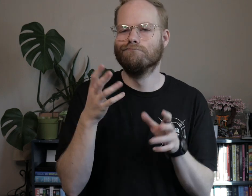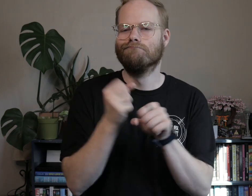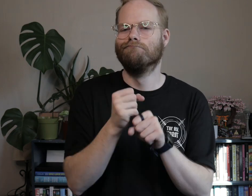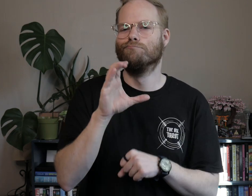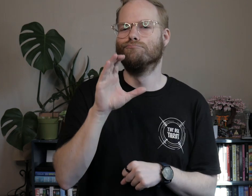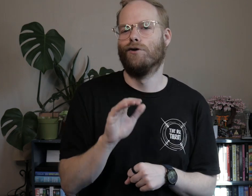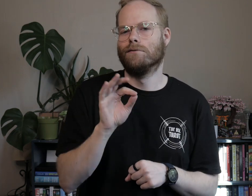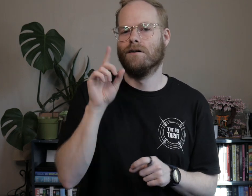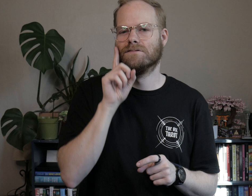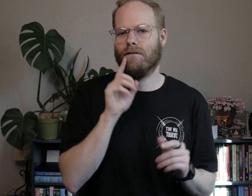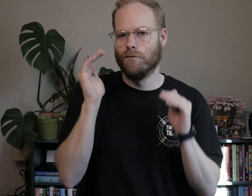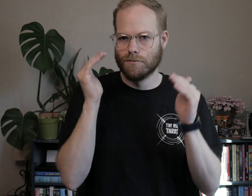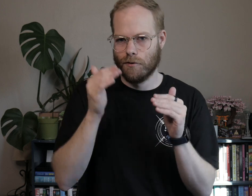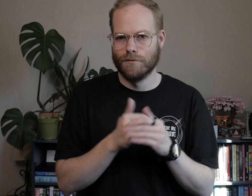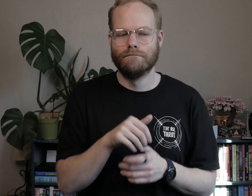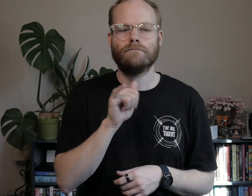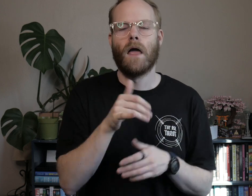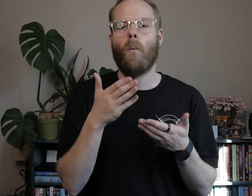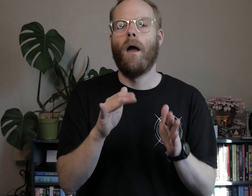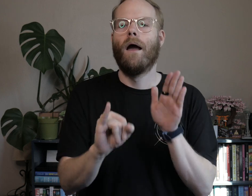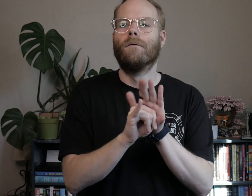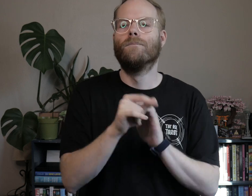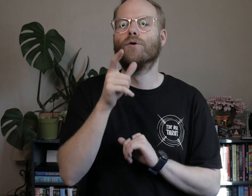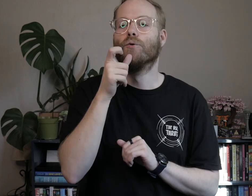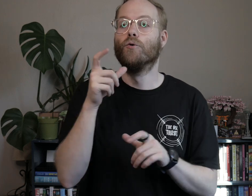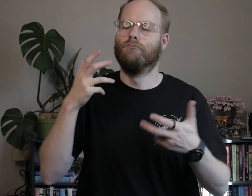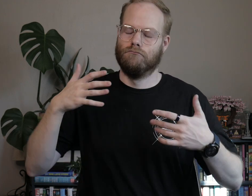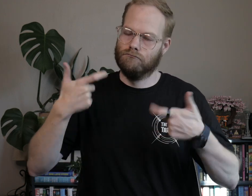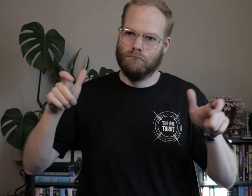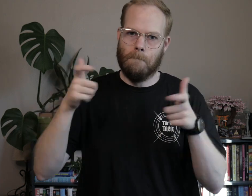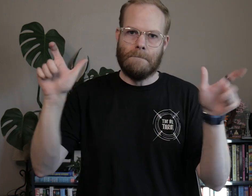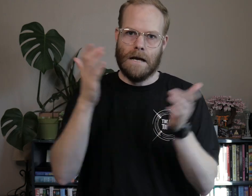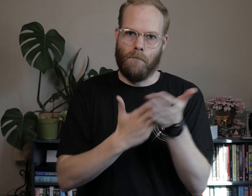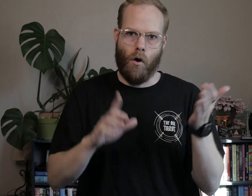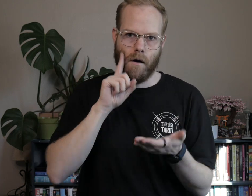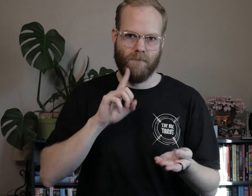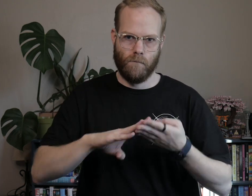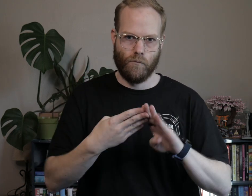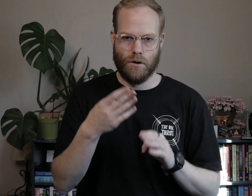It’s short for Child of a Deaf Adult, and it’s a way of identifying those who are very much a part of the deaf community,